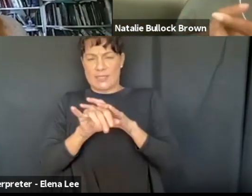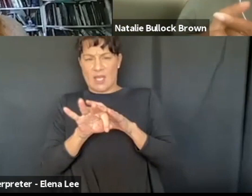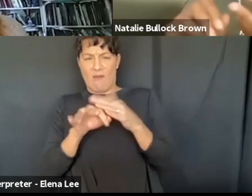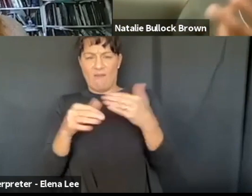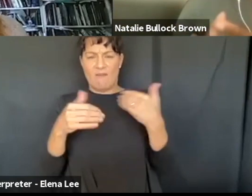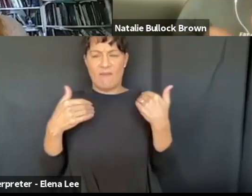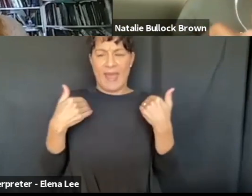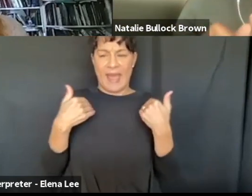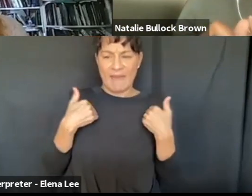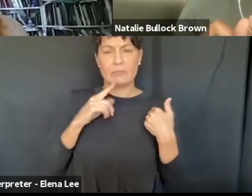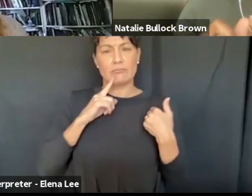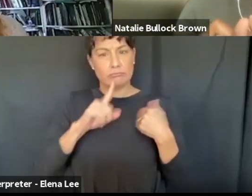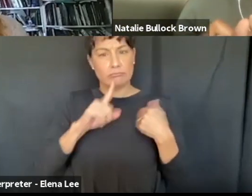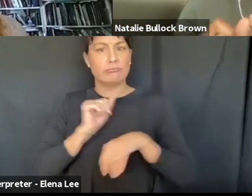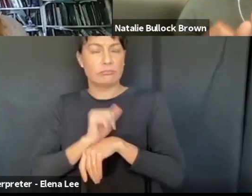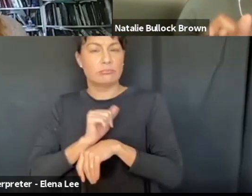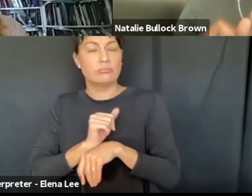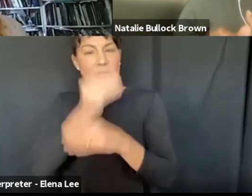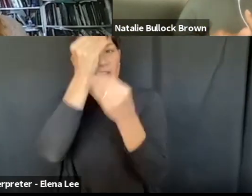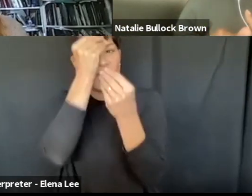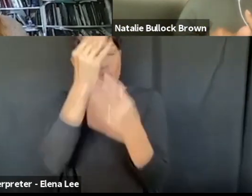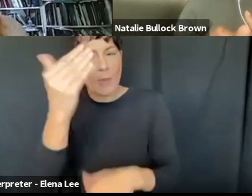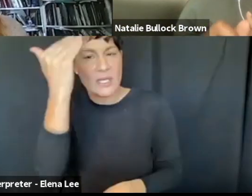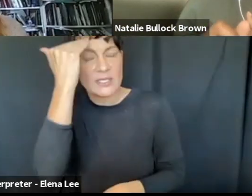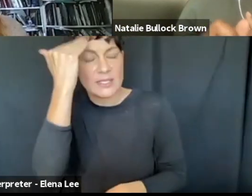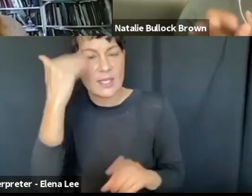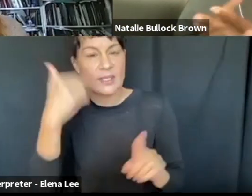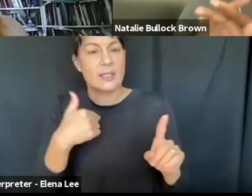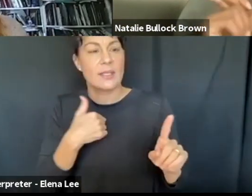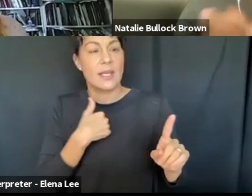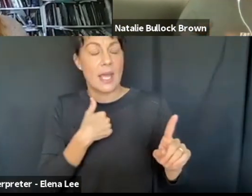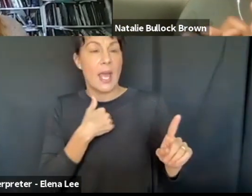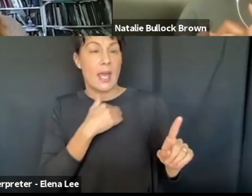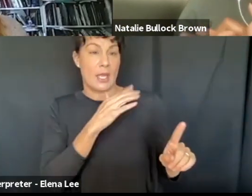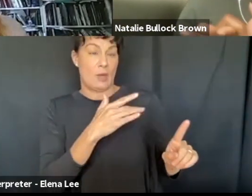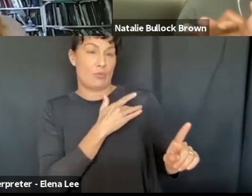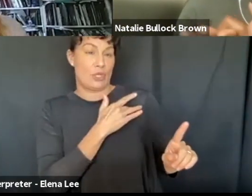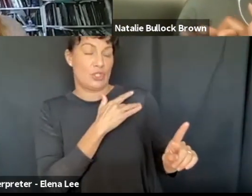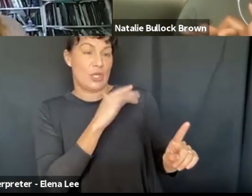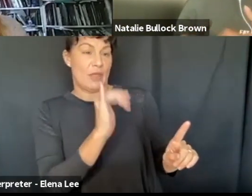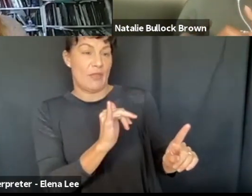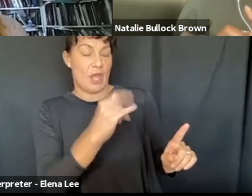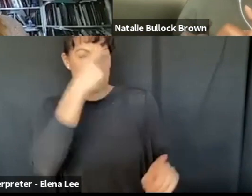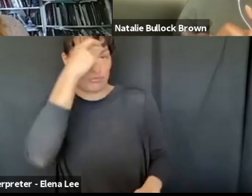I really appreciated the trauma informed definition that Navilla offered.